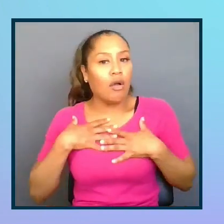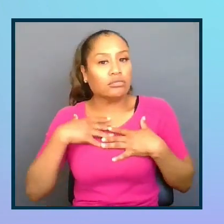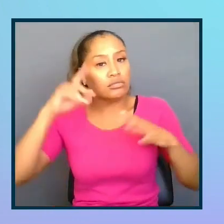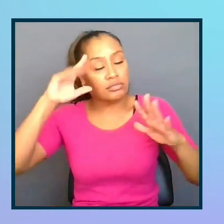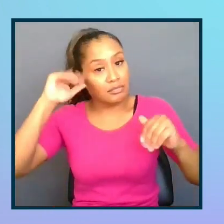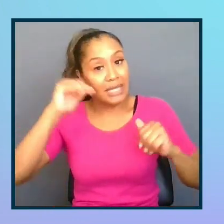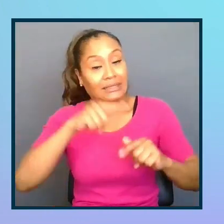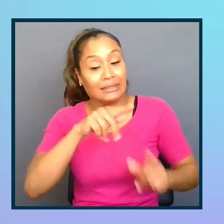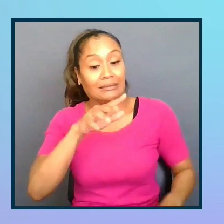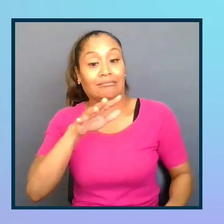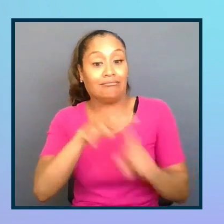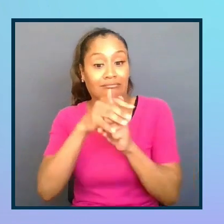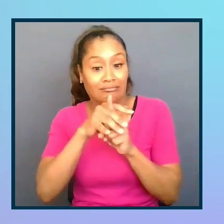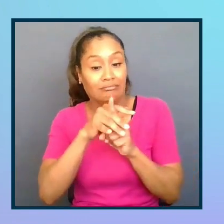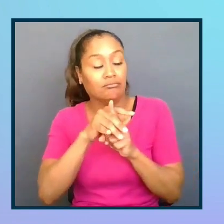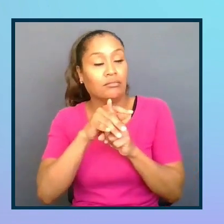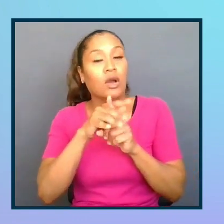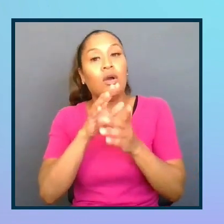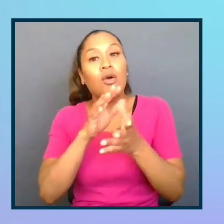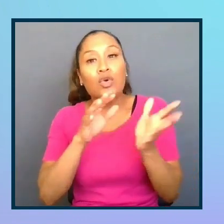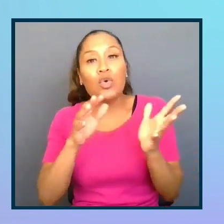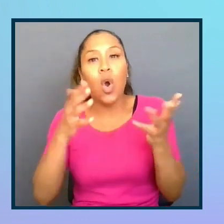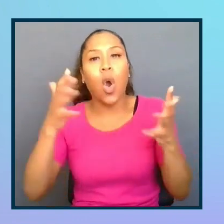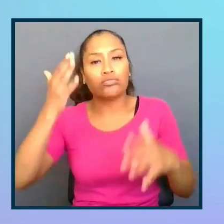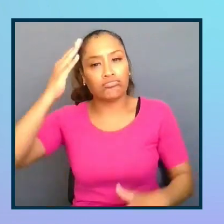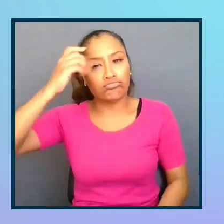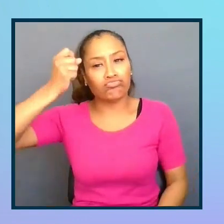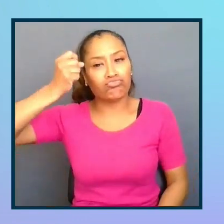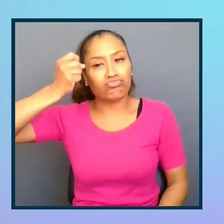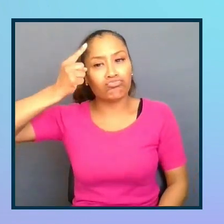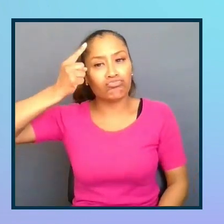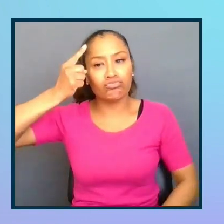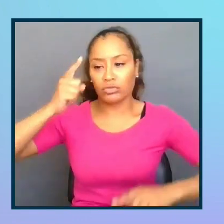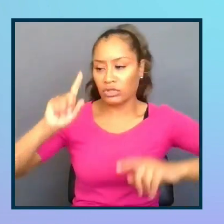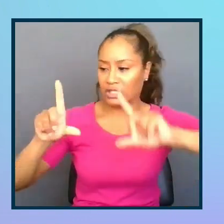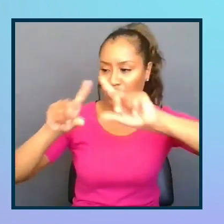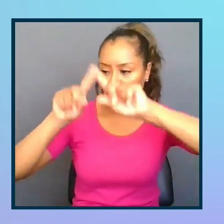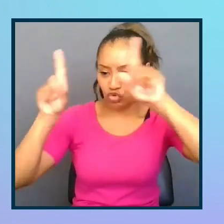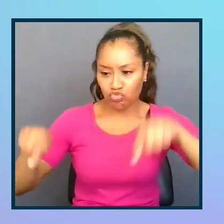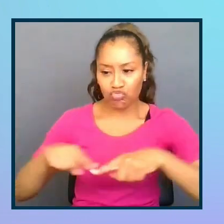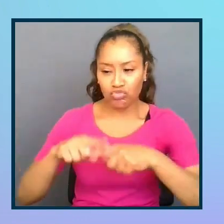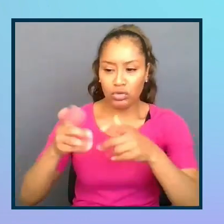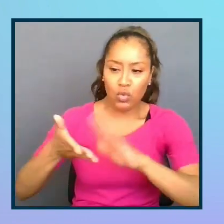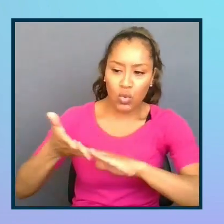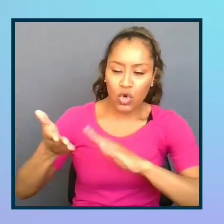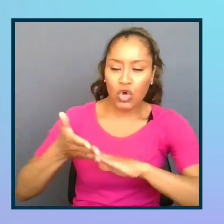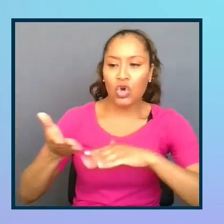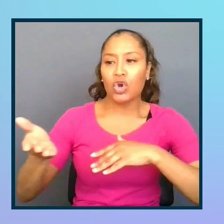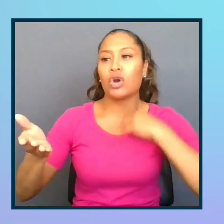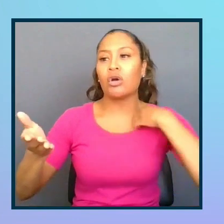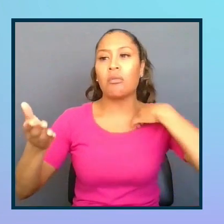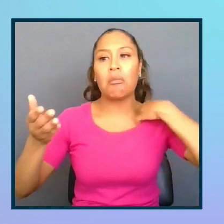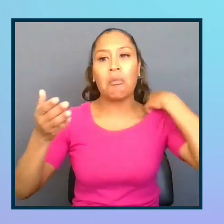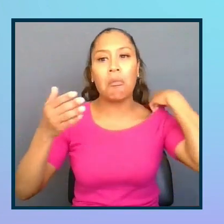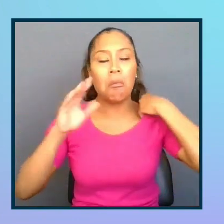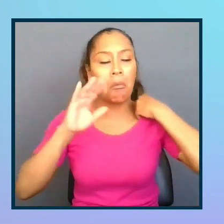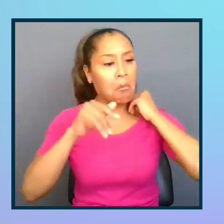the users already understand how that screen works and that most of those elements